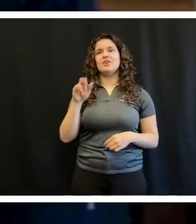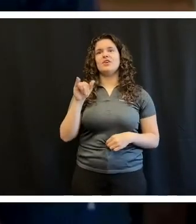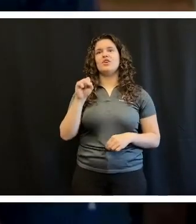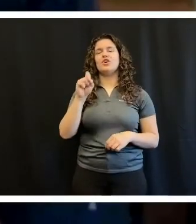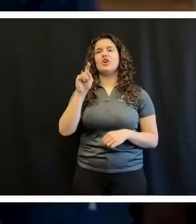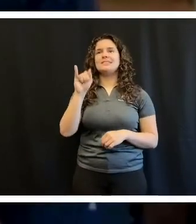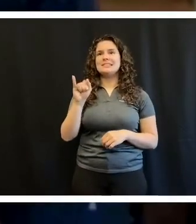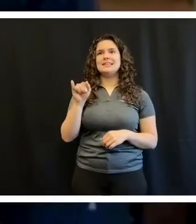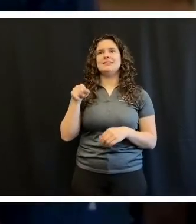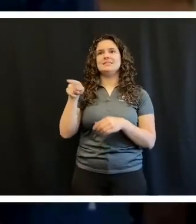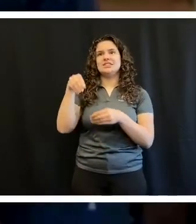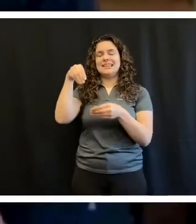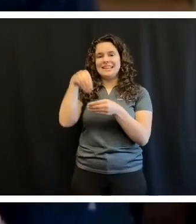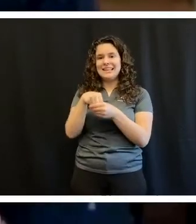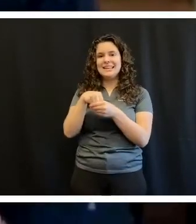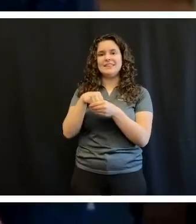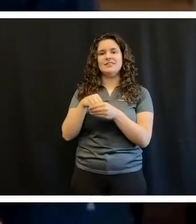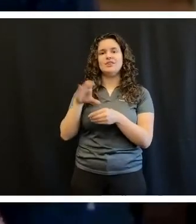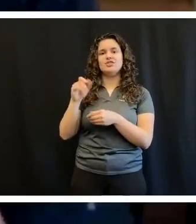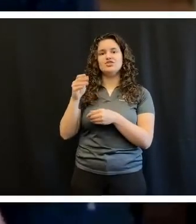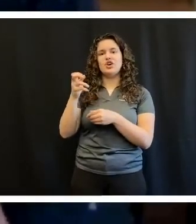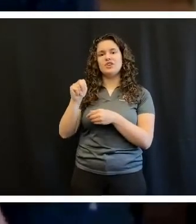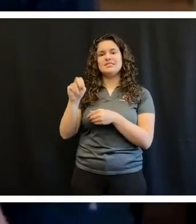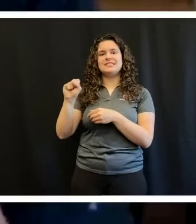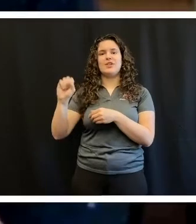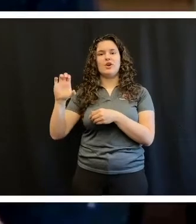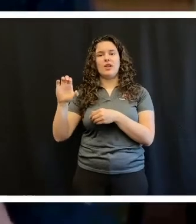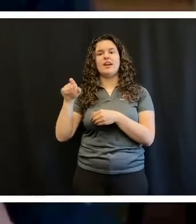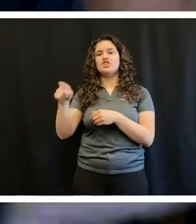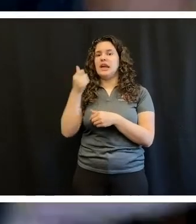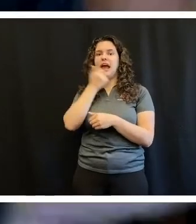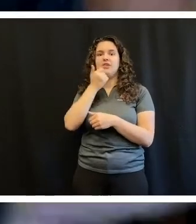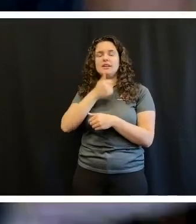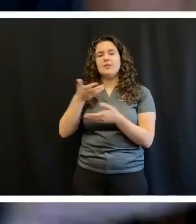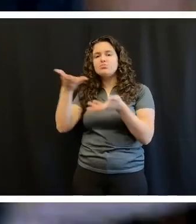she performs daily check-ins with students over the phone, wonder what's going on.